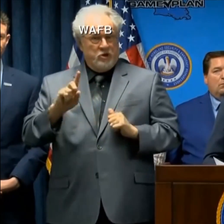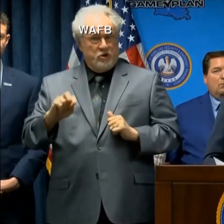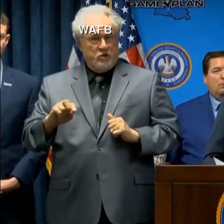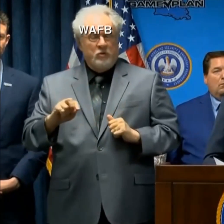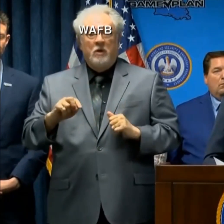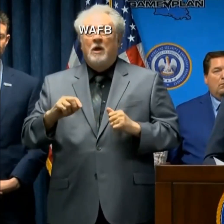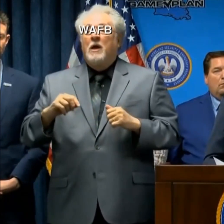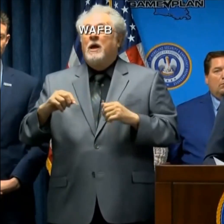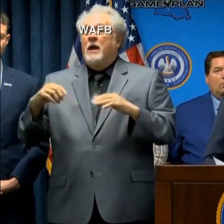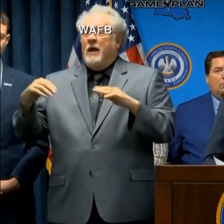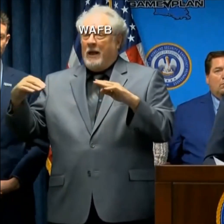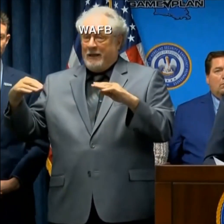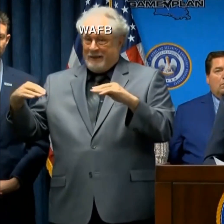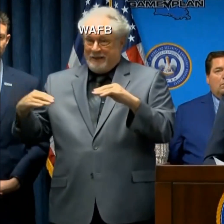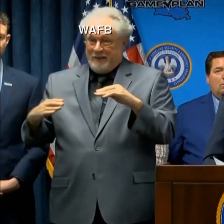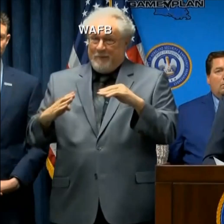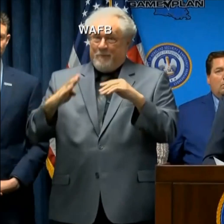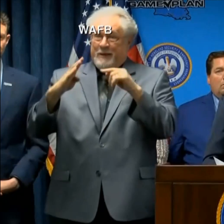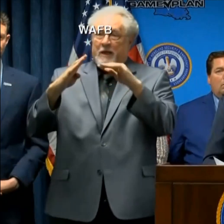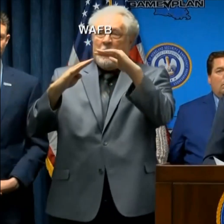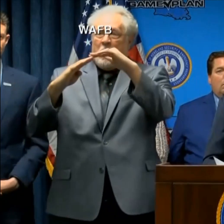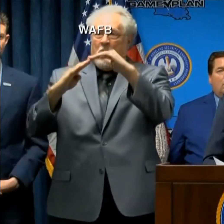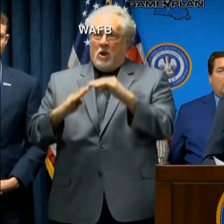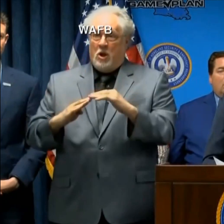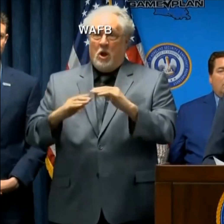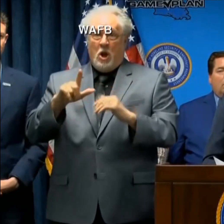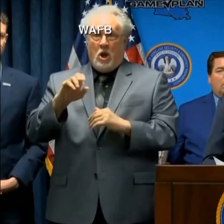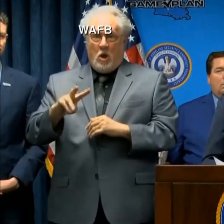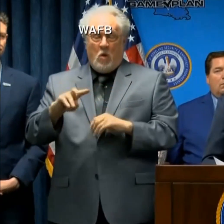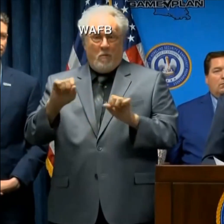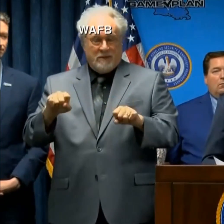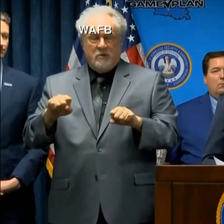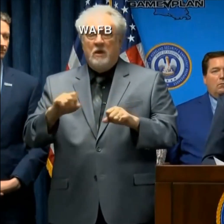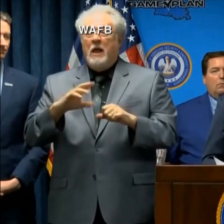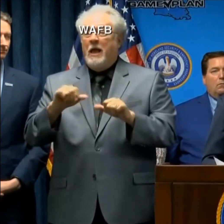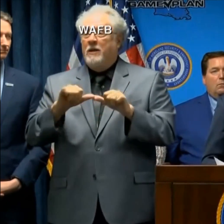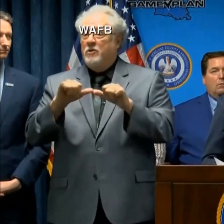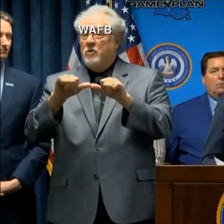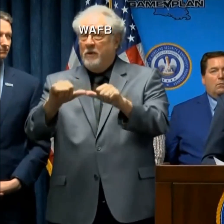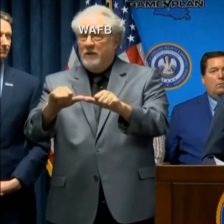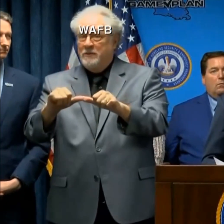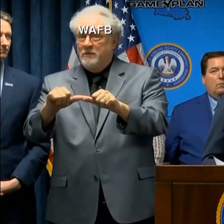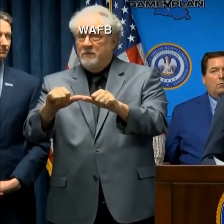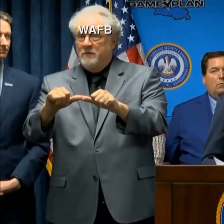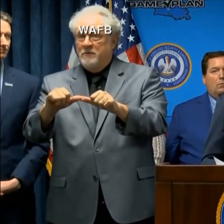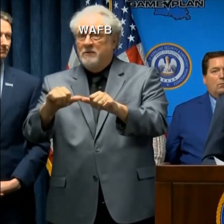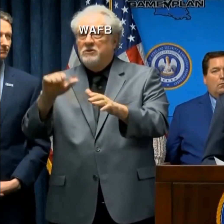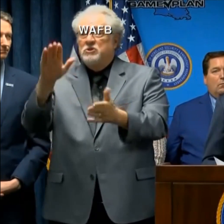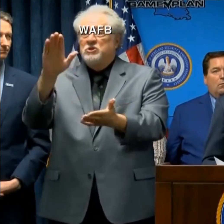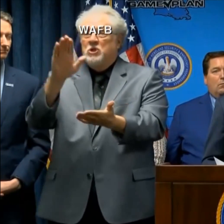occurs its lowest possible and that the duration of the event slows so that the